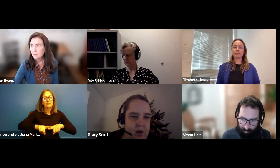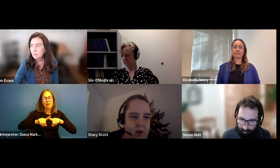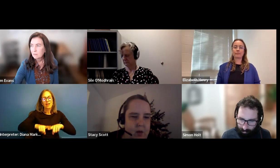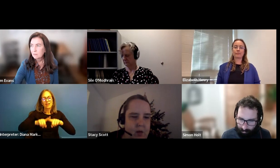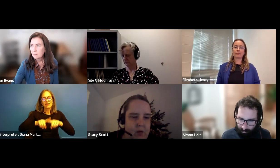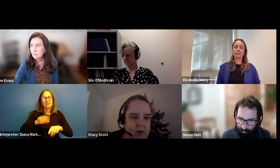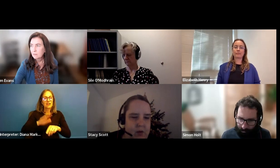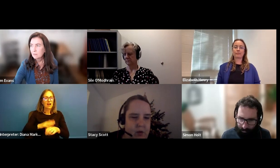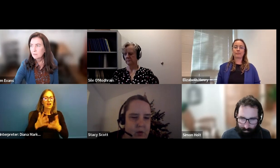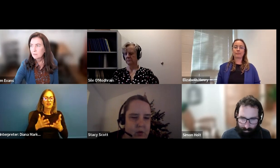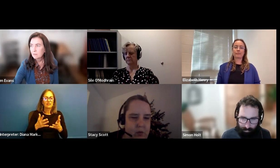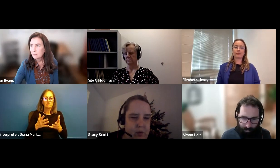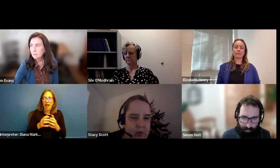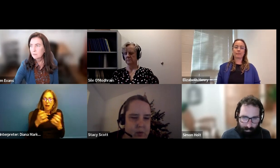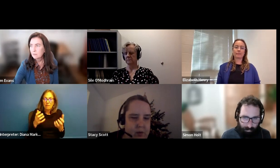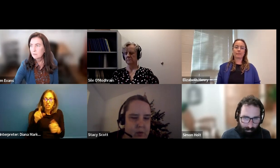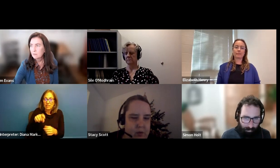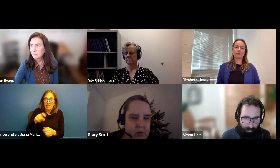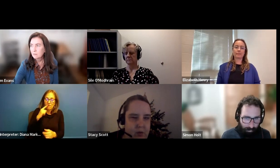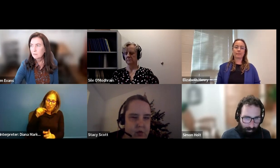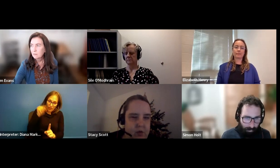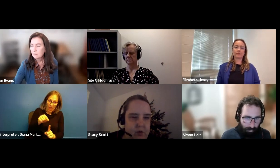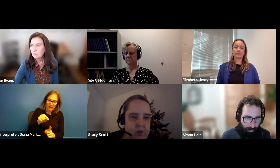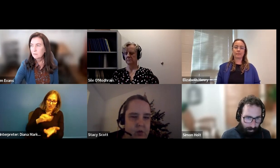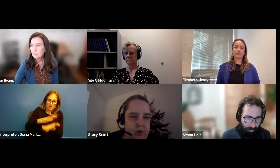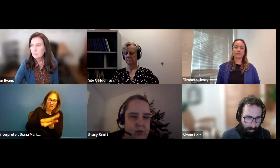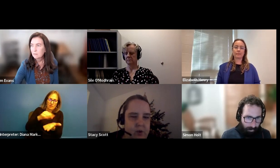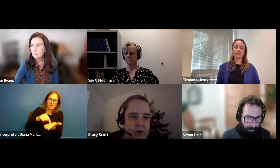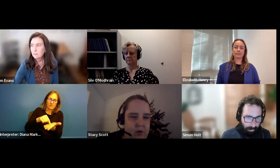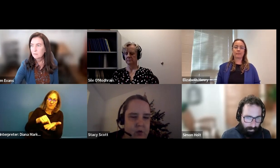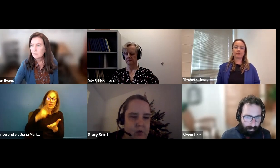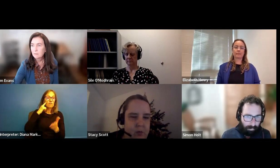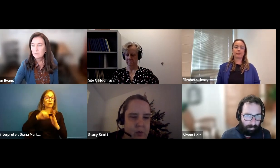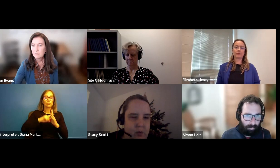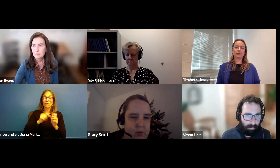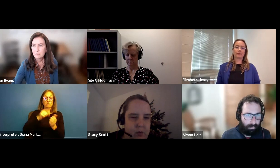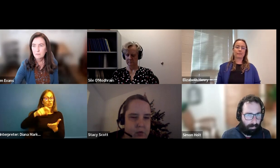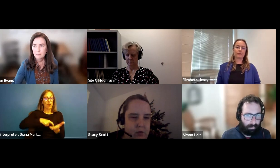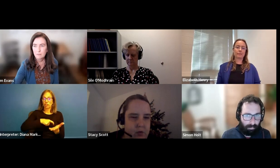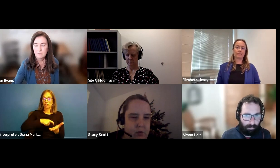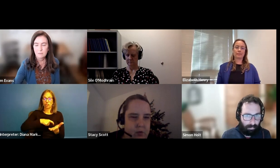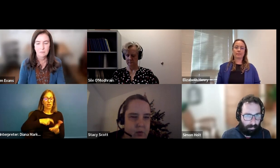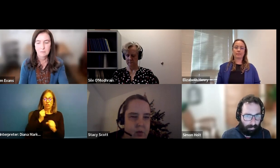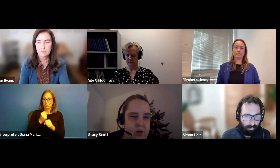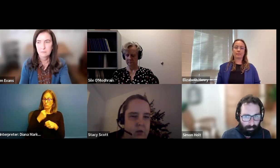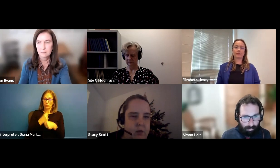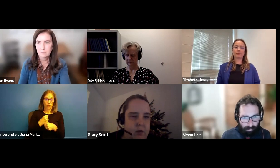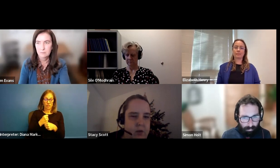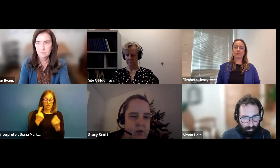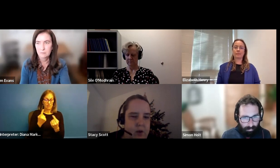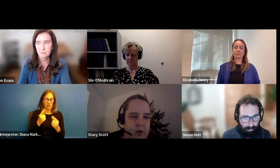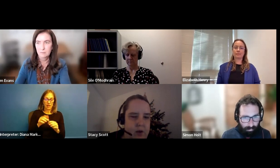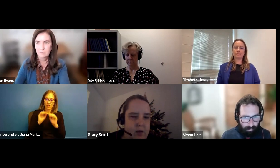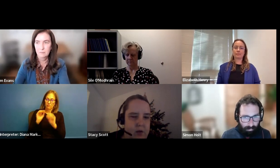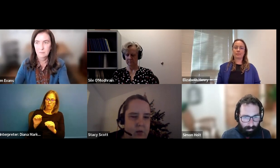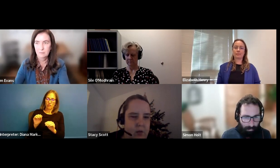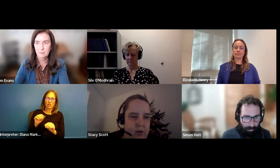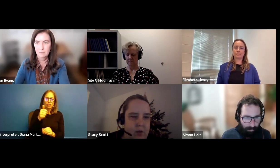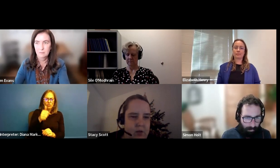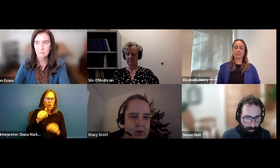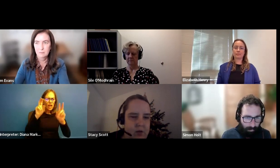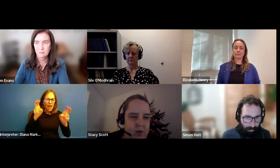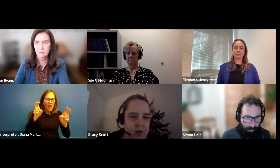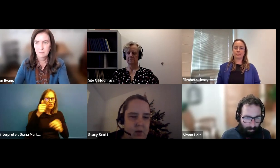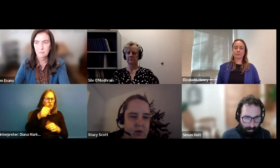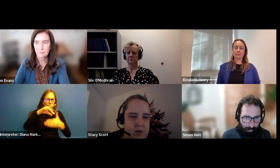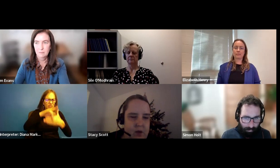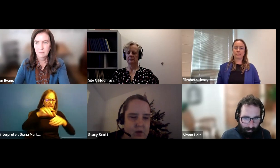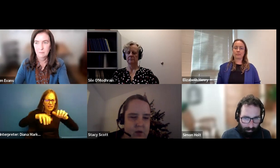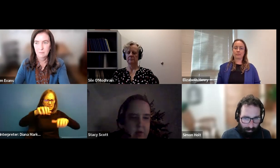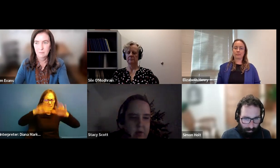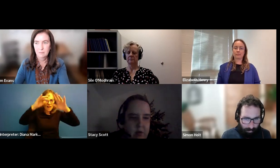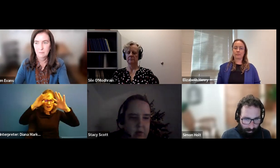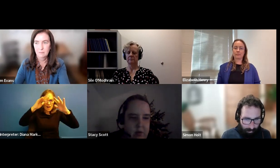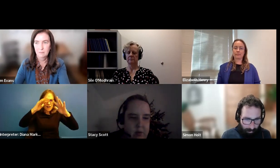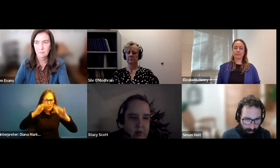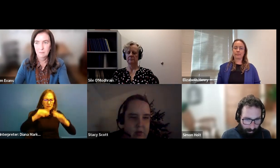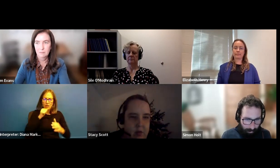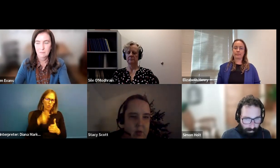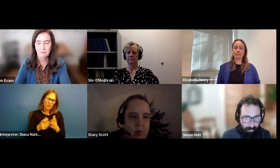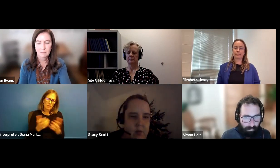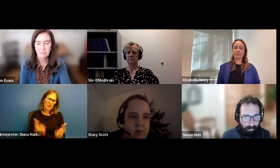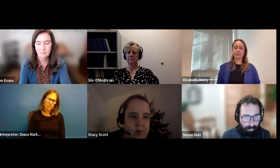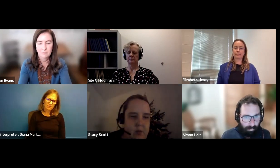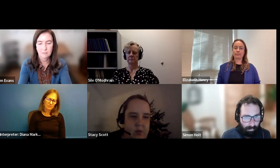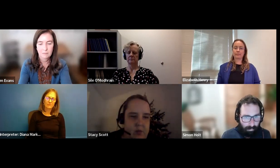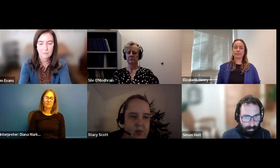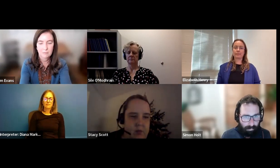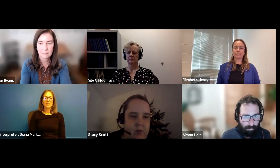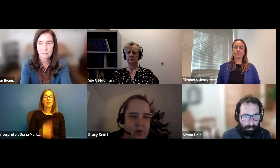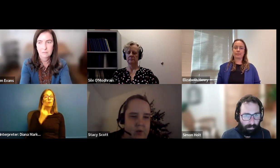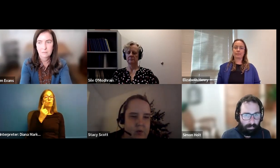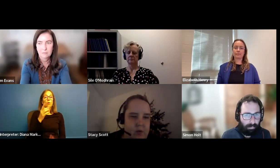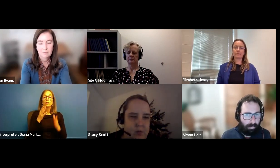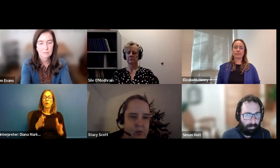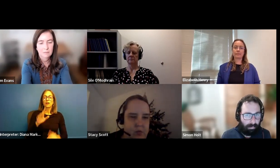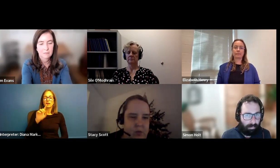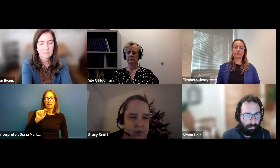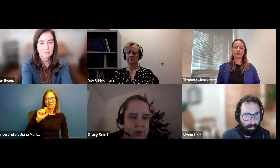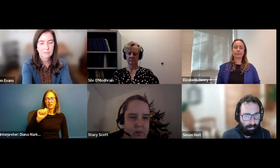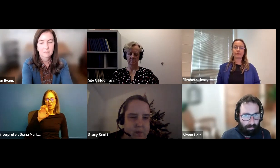Stacy Scott: how much is needing done to that particular document. So actually, if you're starting from scratch and you're just going along when you're producing a document, and you're putting in your own headings and your own all text and stuff, Then it doesn't actually need to cost that much, and one of the ways that Taylor and Francis has approached. This